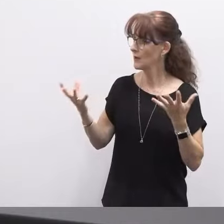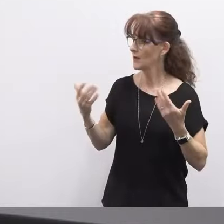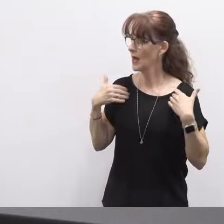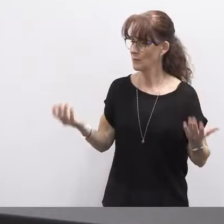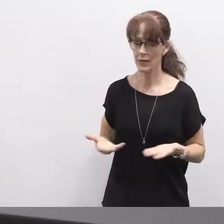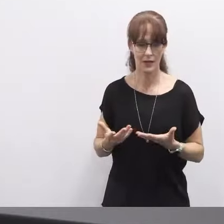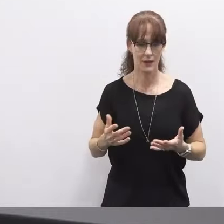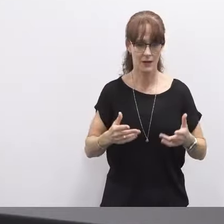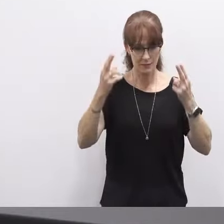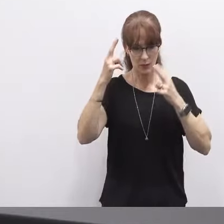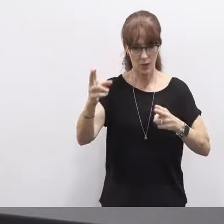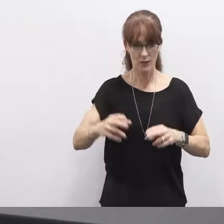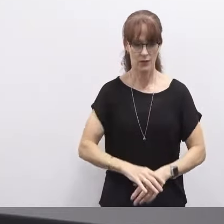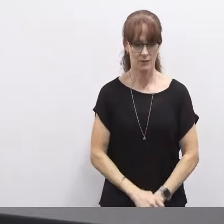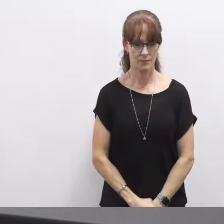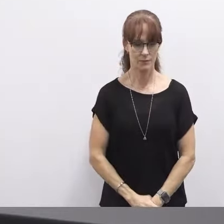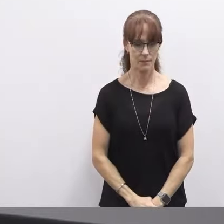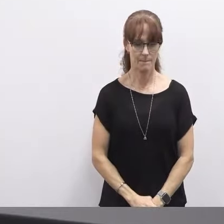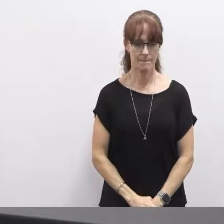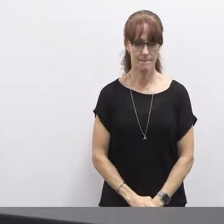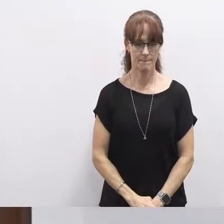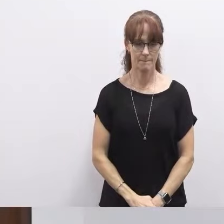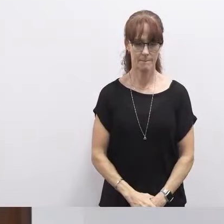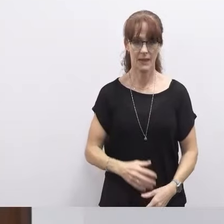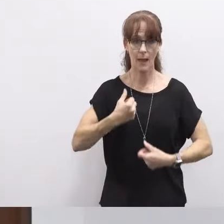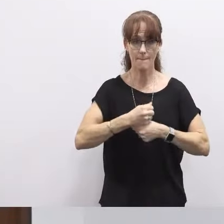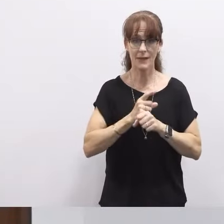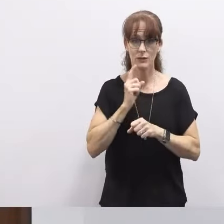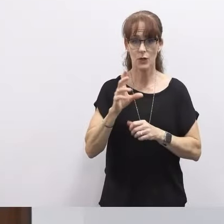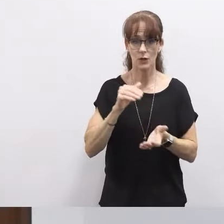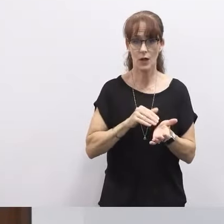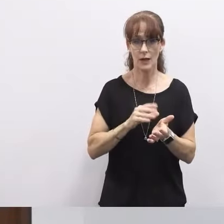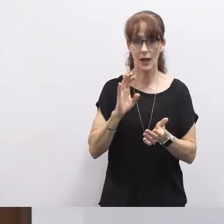Again I'm so honored for that, yeah. Make sure Dr. Camerino gets a good picture of you. We know Justin.